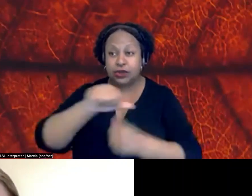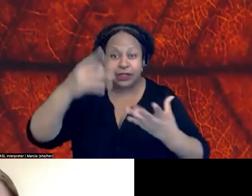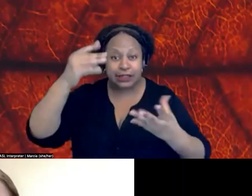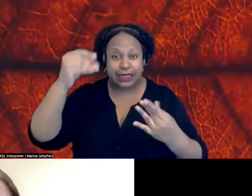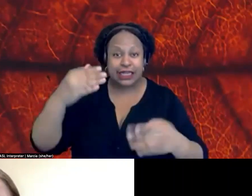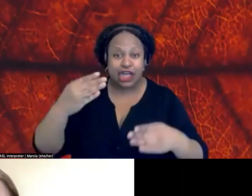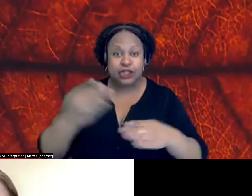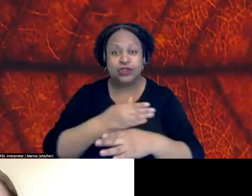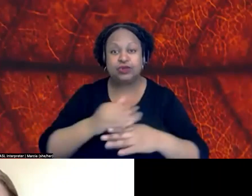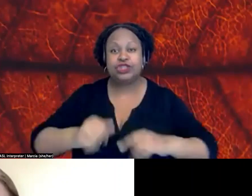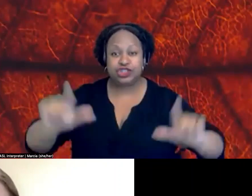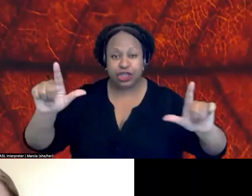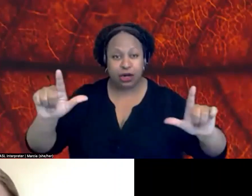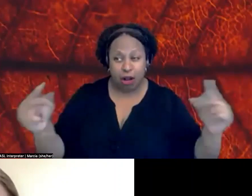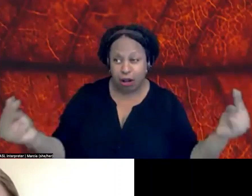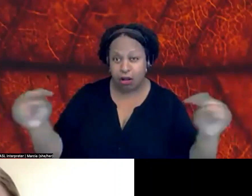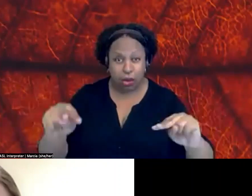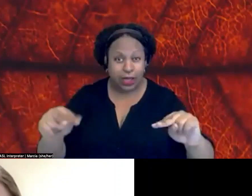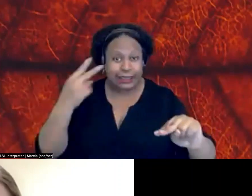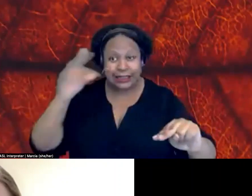So everyone can see everything more easily